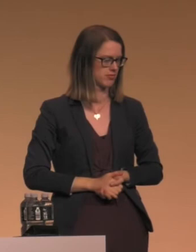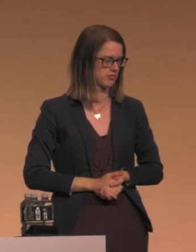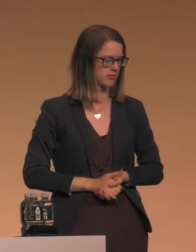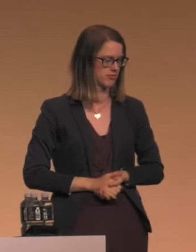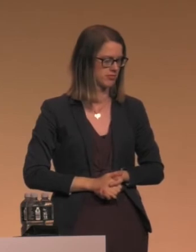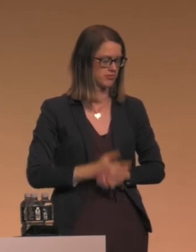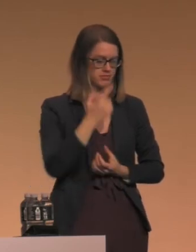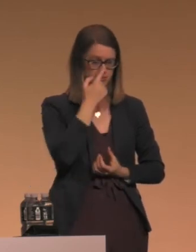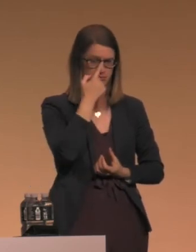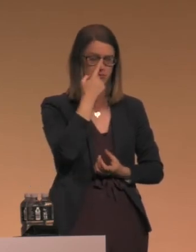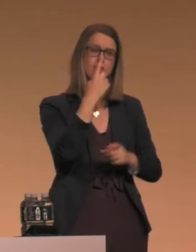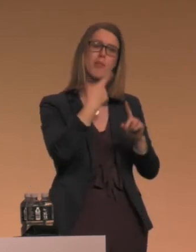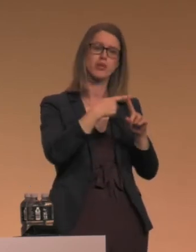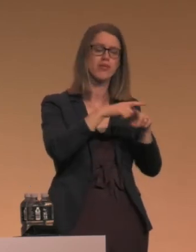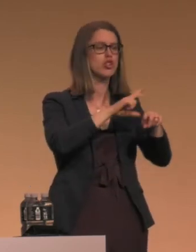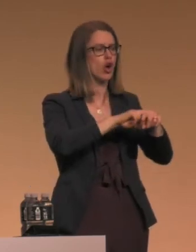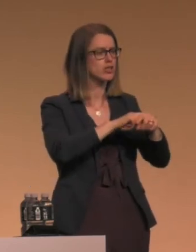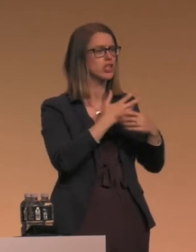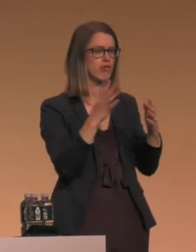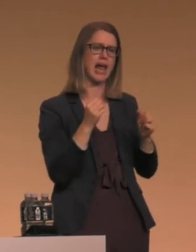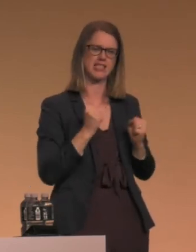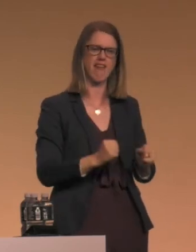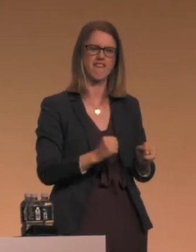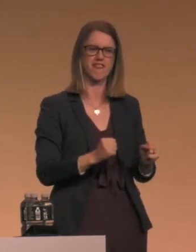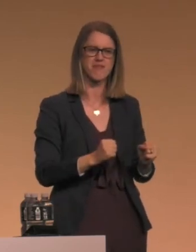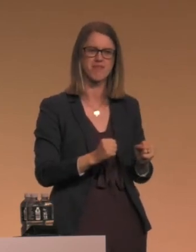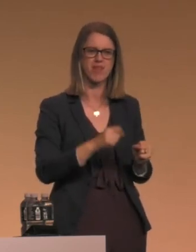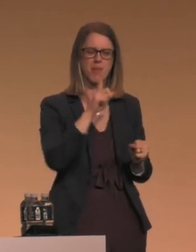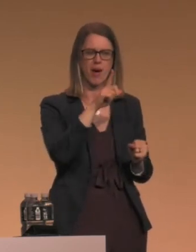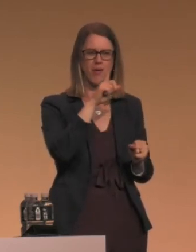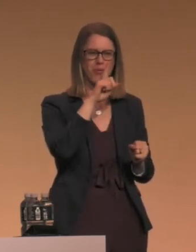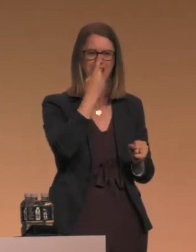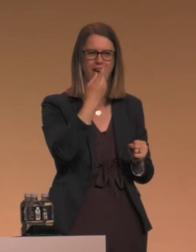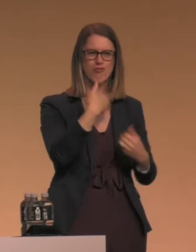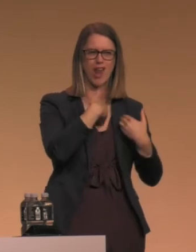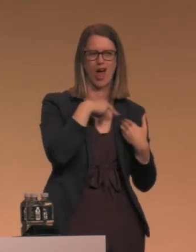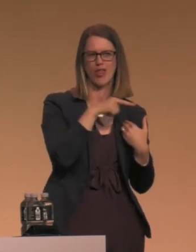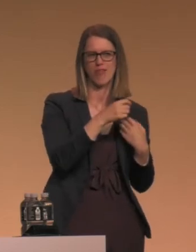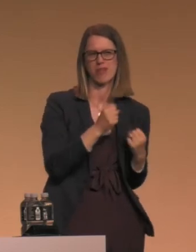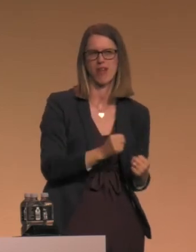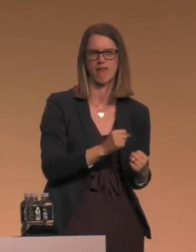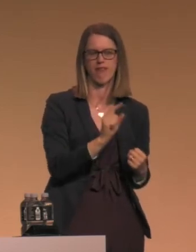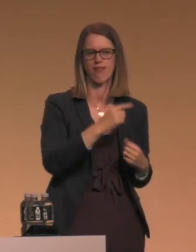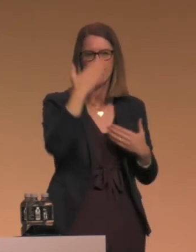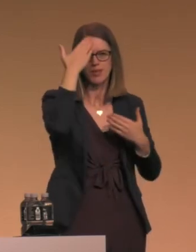On a positive note, doctors in general are made of tough stuff. But we cannot rely on that completely. During Mental Health Awareness Week,